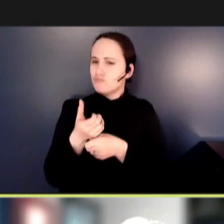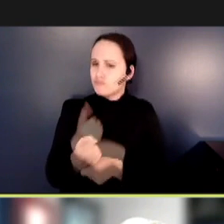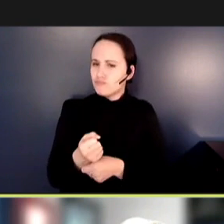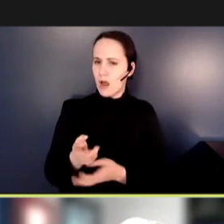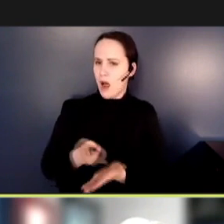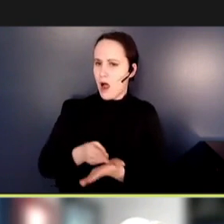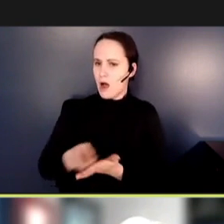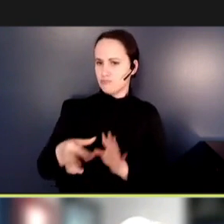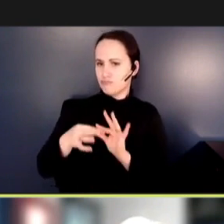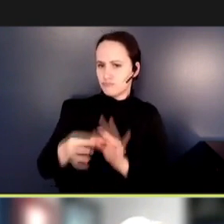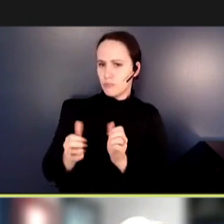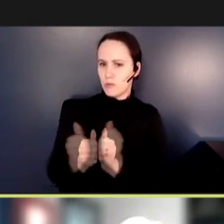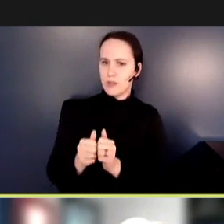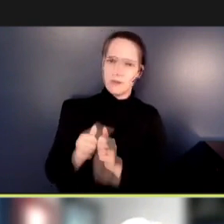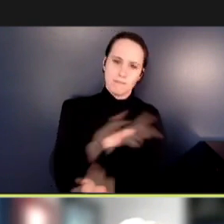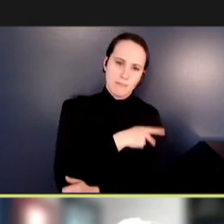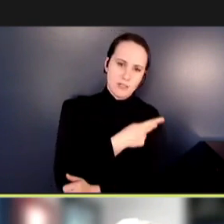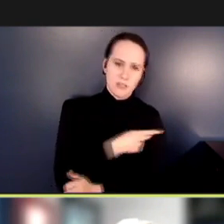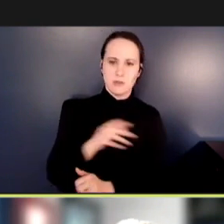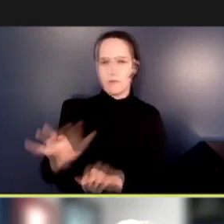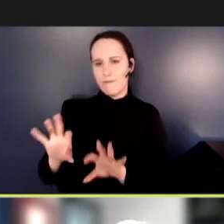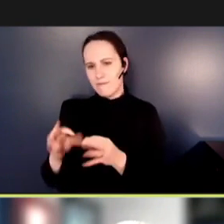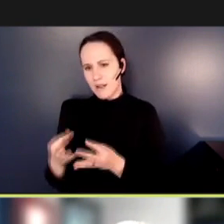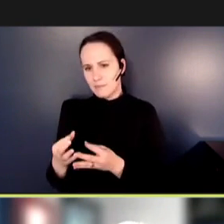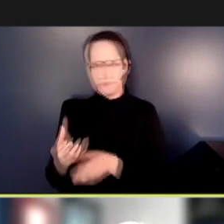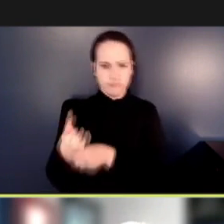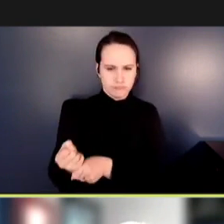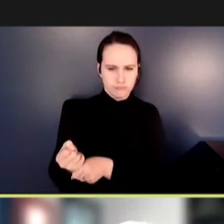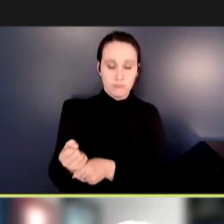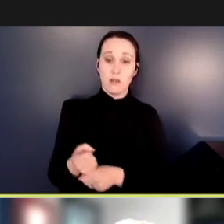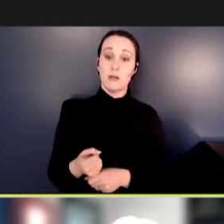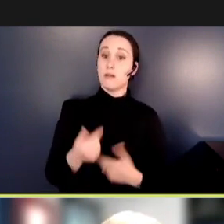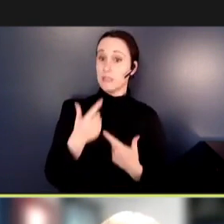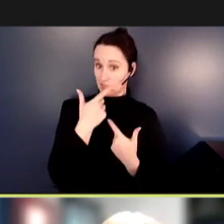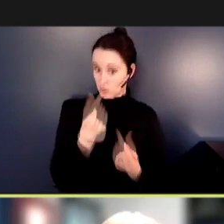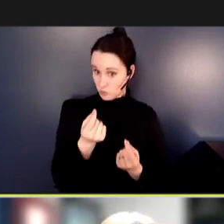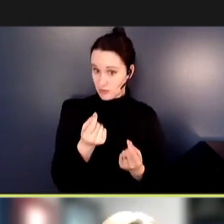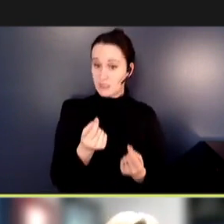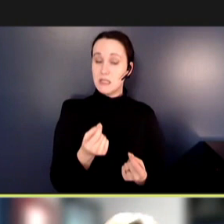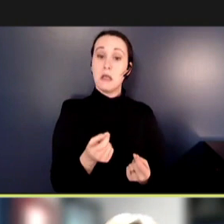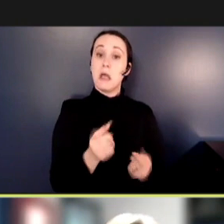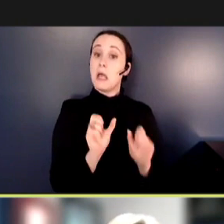your patient and your families. Interestingly, there are some distraction techniques that are